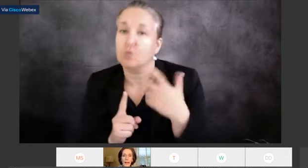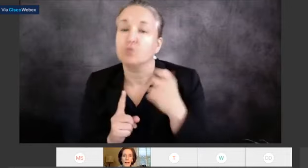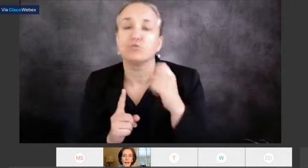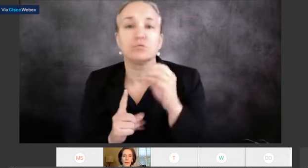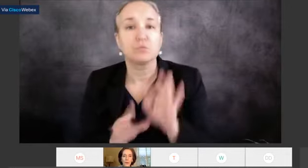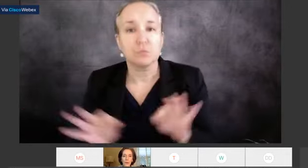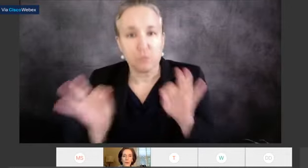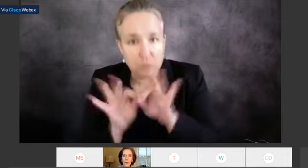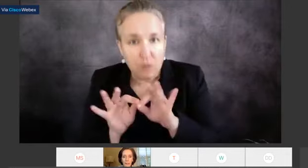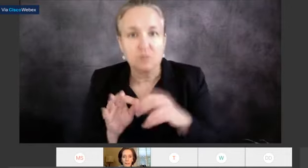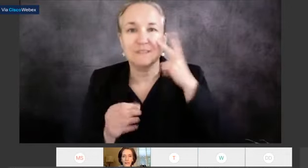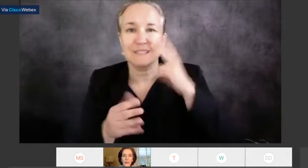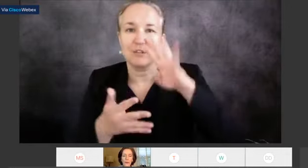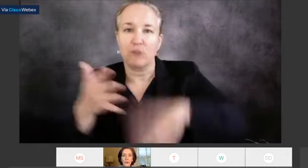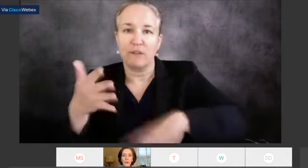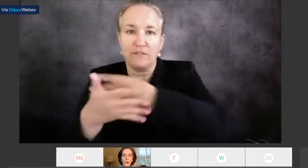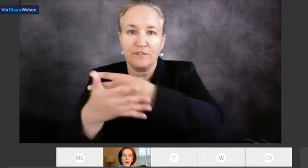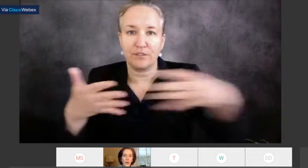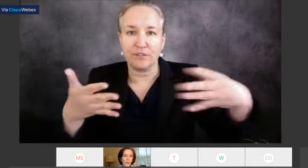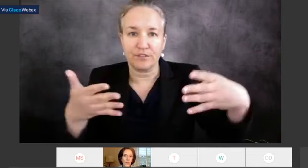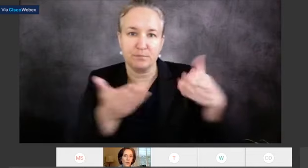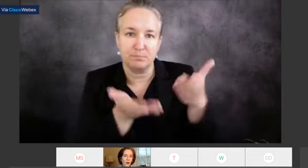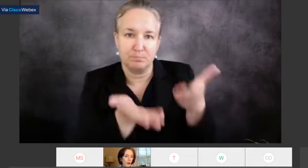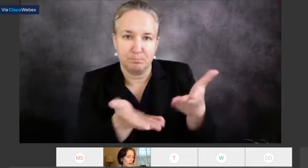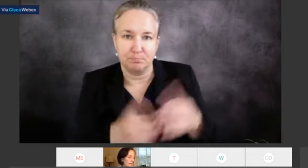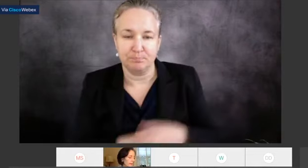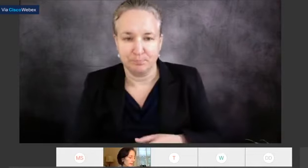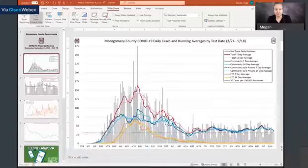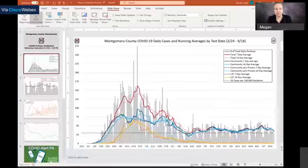at how we are doing and we will start with our